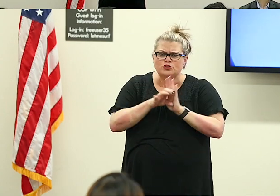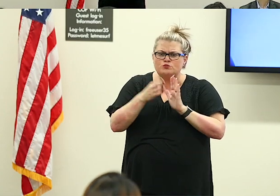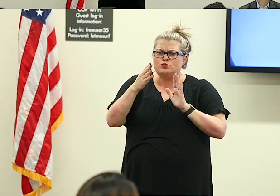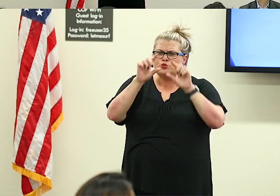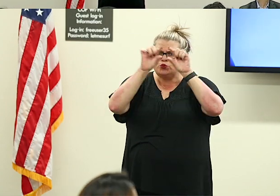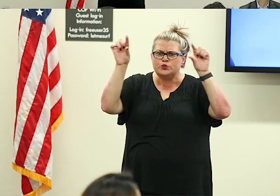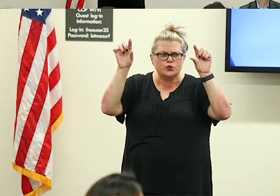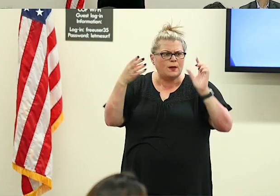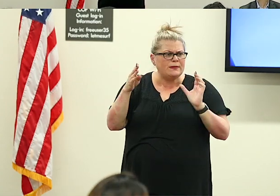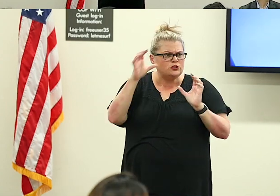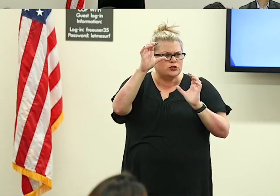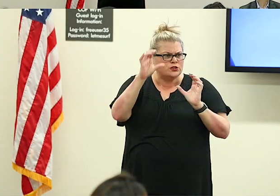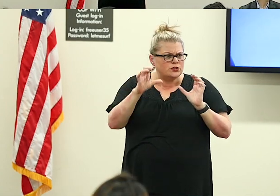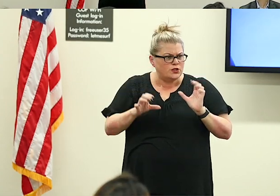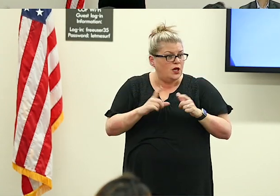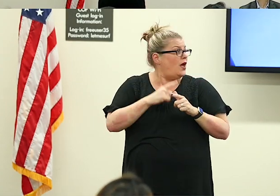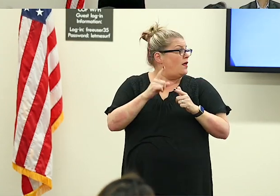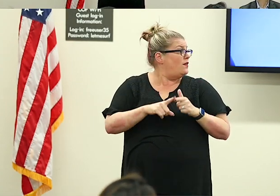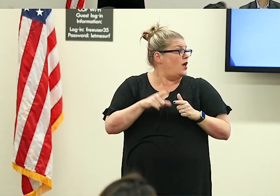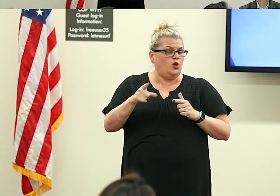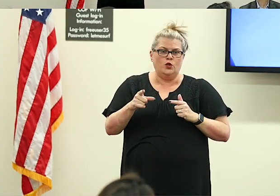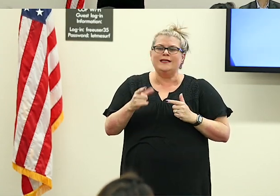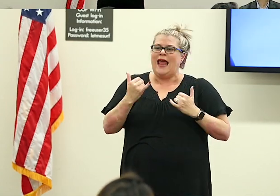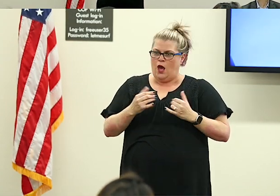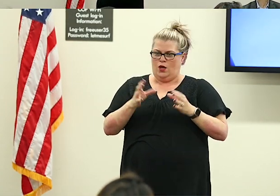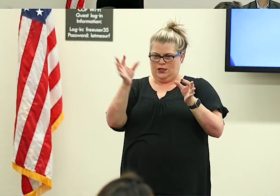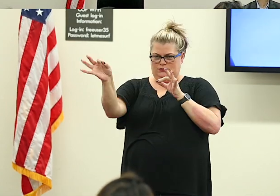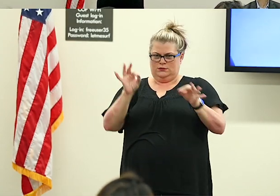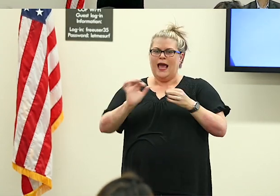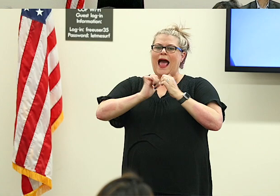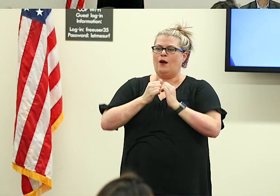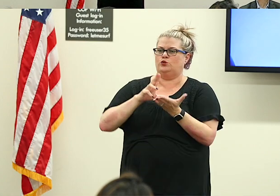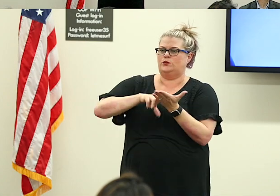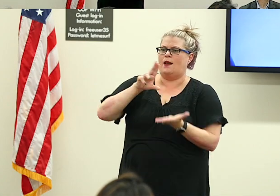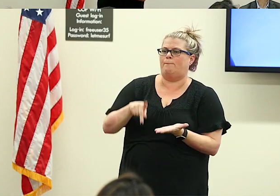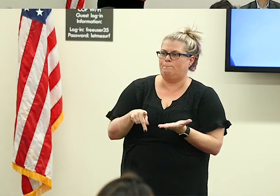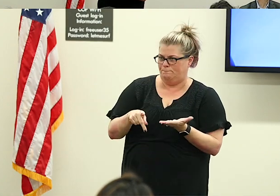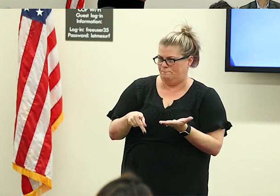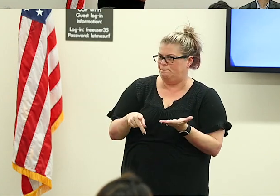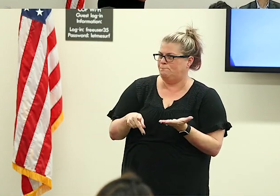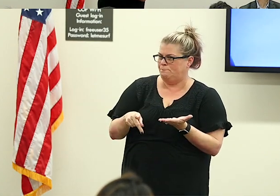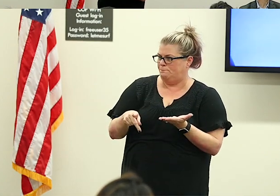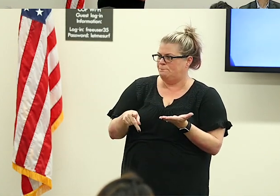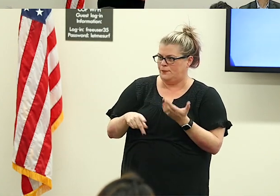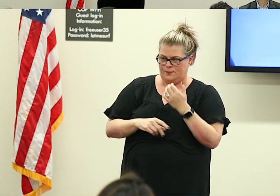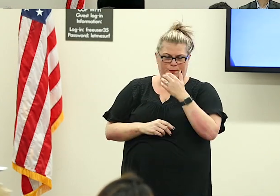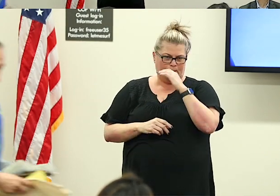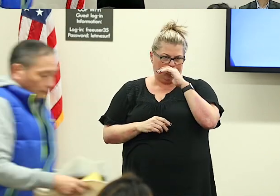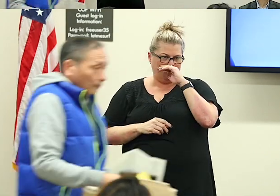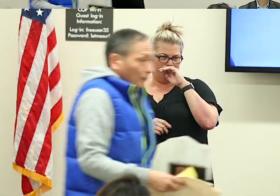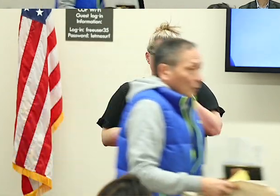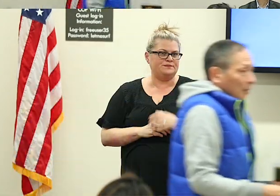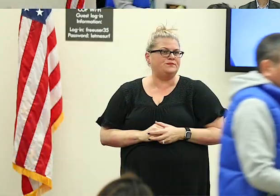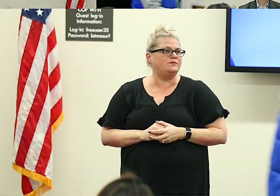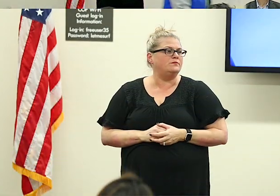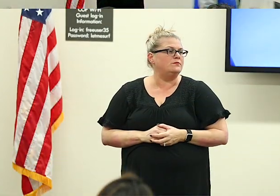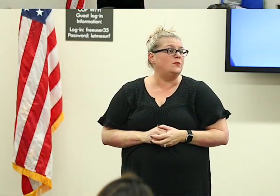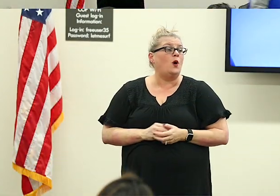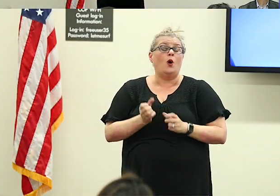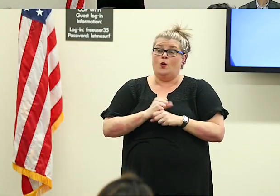It looks like this. And then you will know how to sign up for our housing interest list. The link is on there. So make sure you sign up,